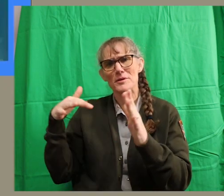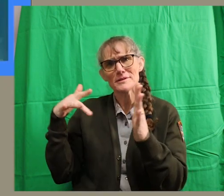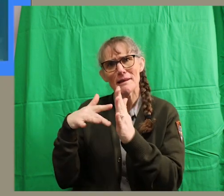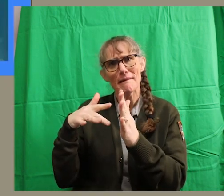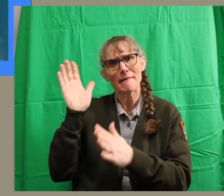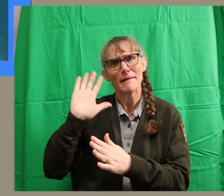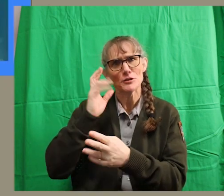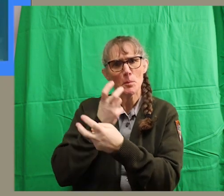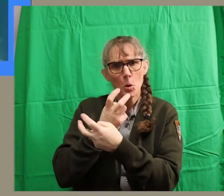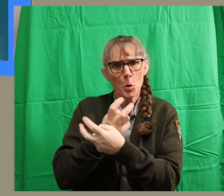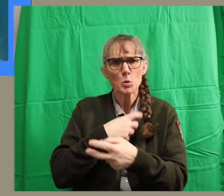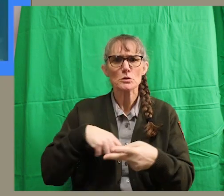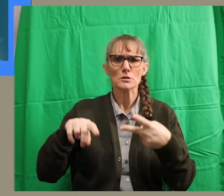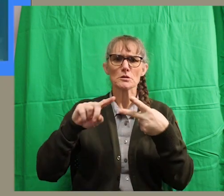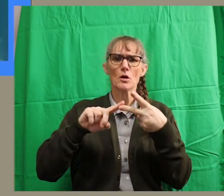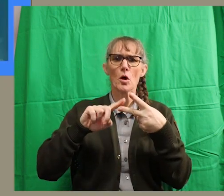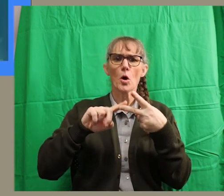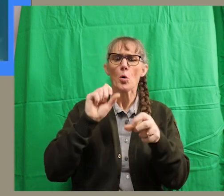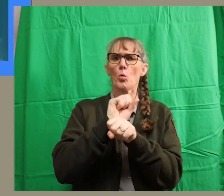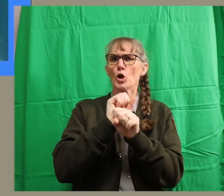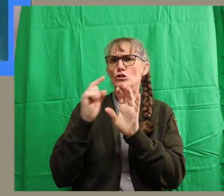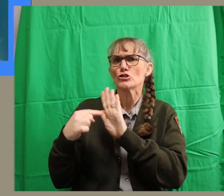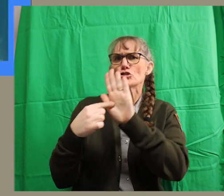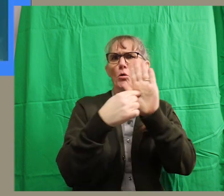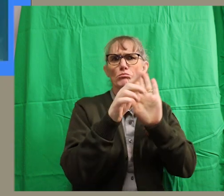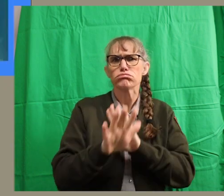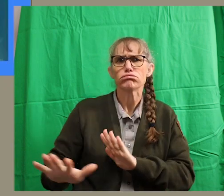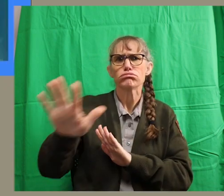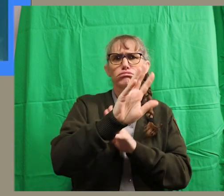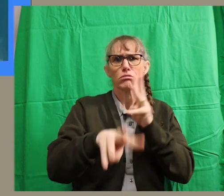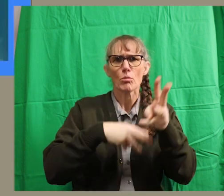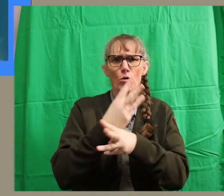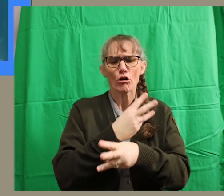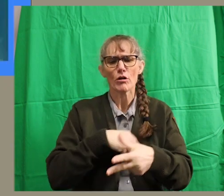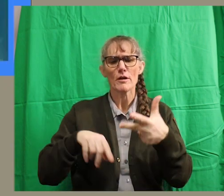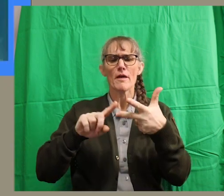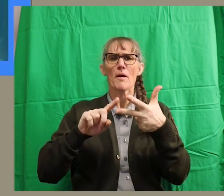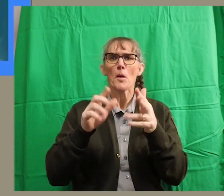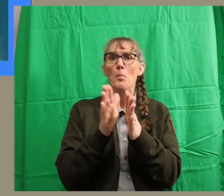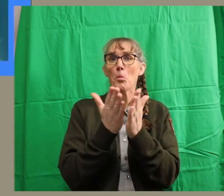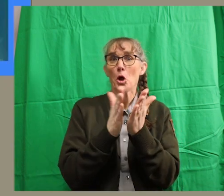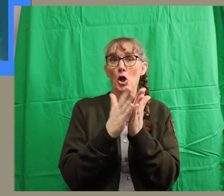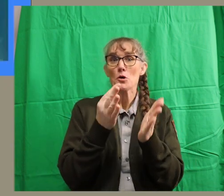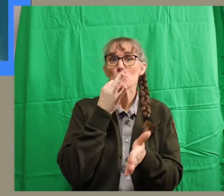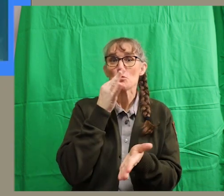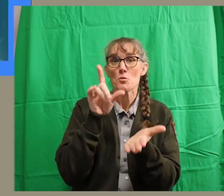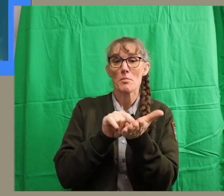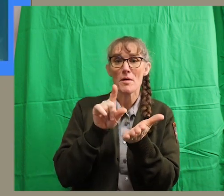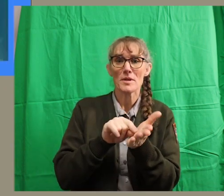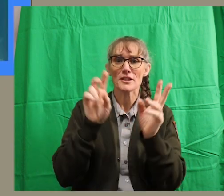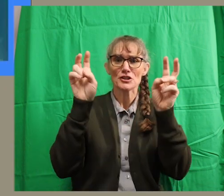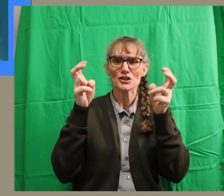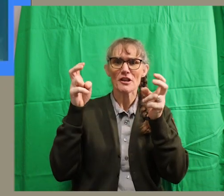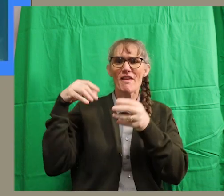and I've had my work exhibited all over the world. I currently have this book coming out, "Evolution of the Ammonoids."